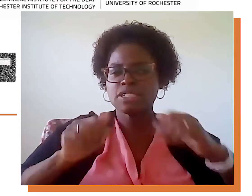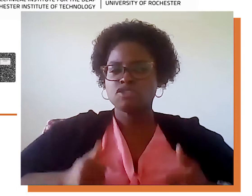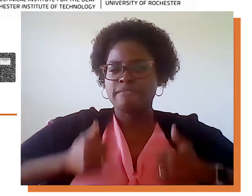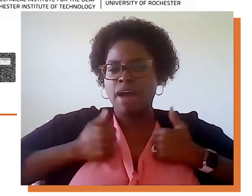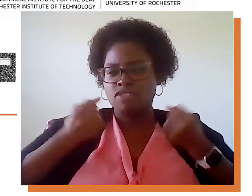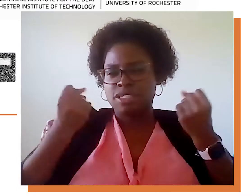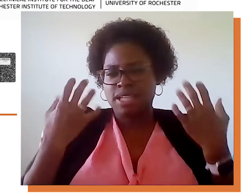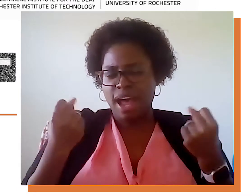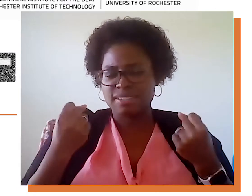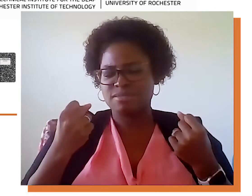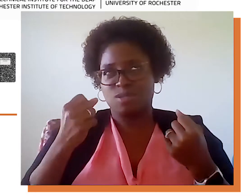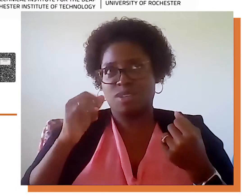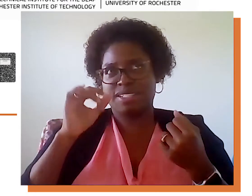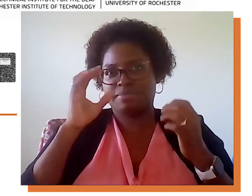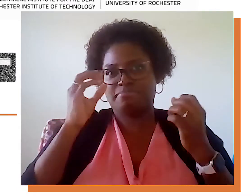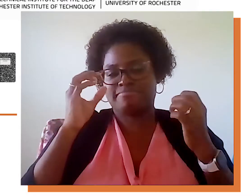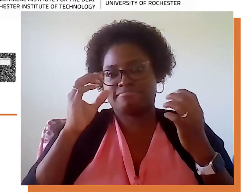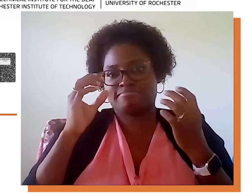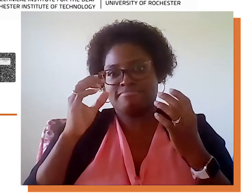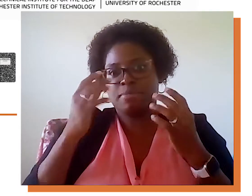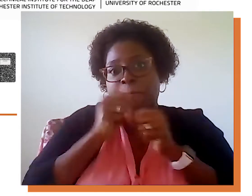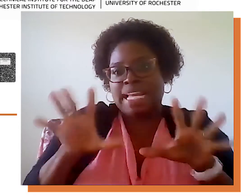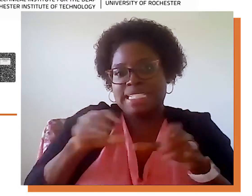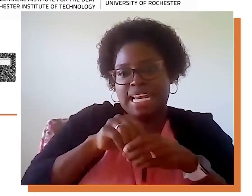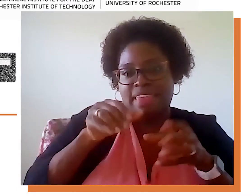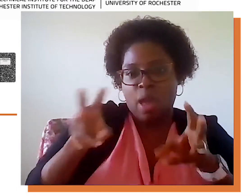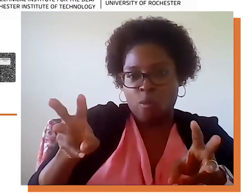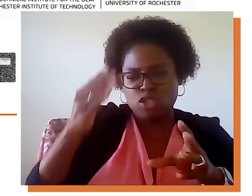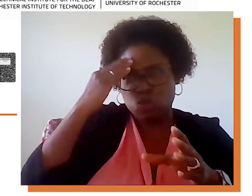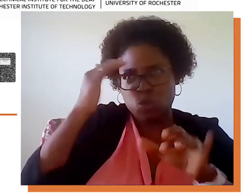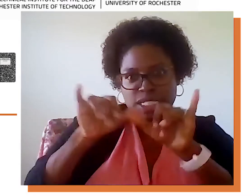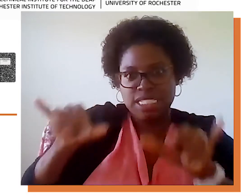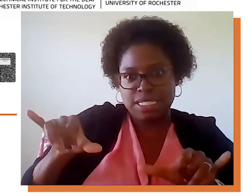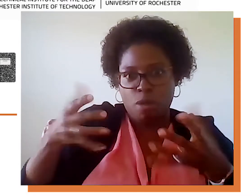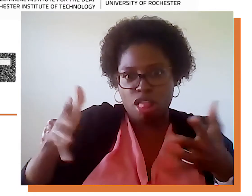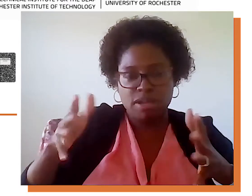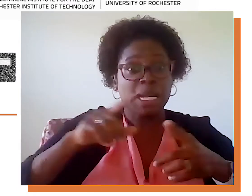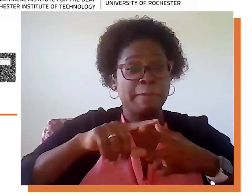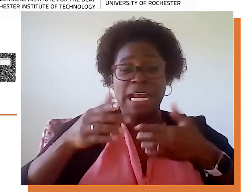so she already had basic survival signs, which is a blessing in a way